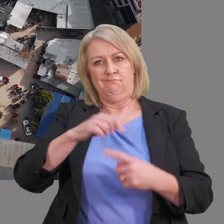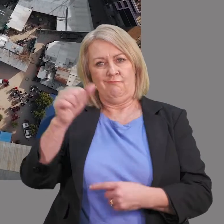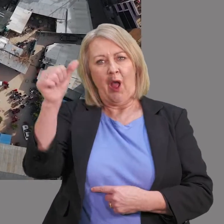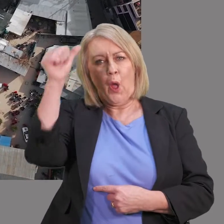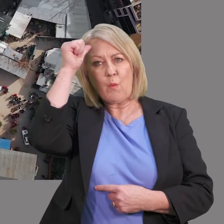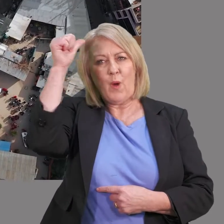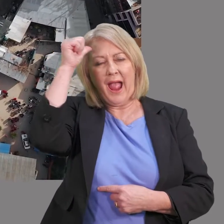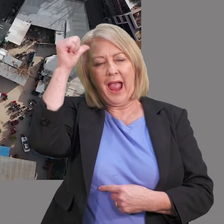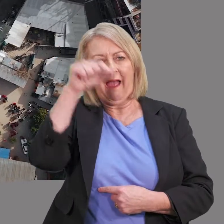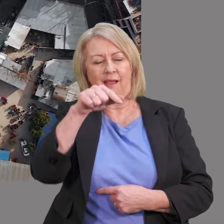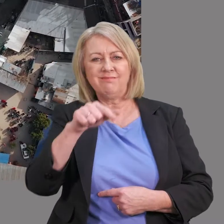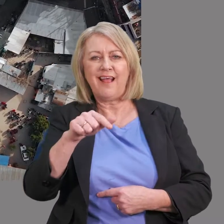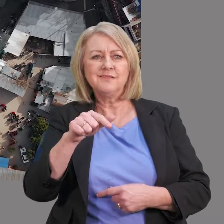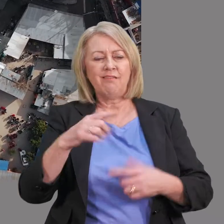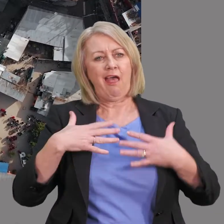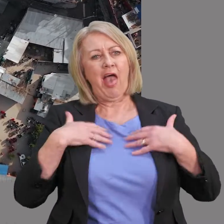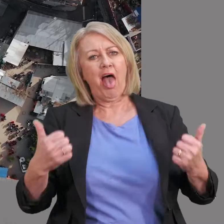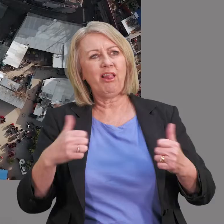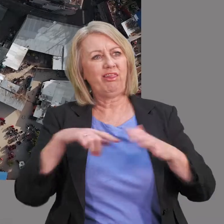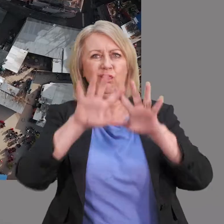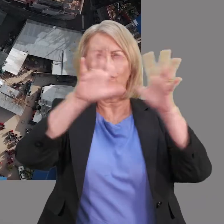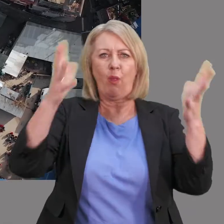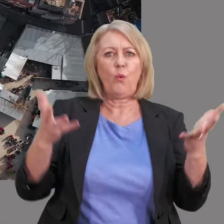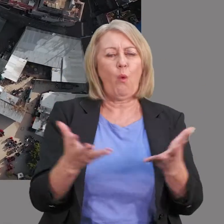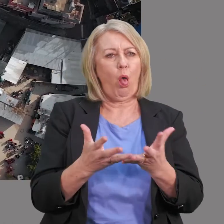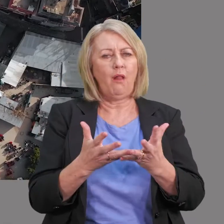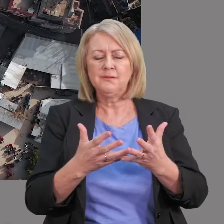We are all aware that the global health community